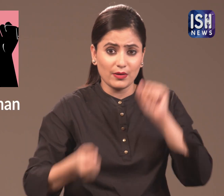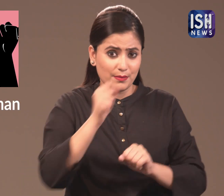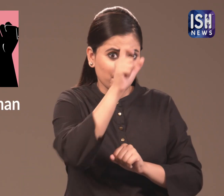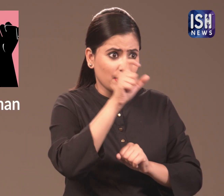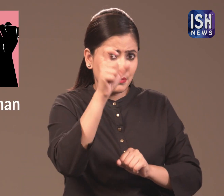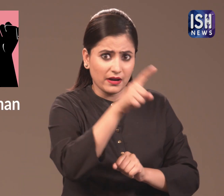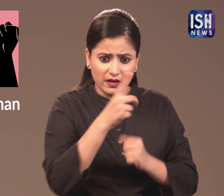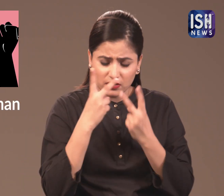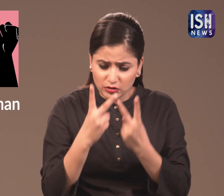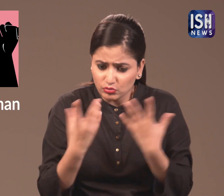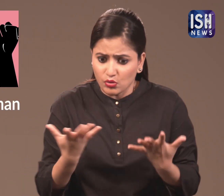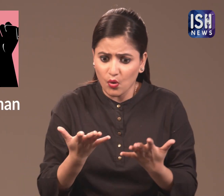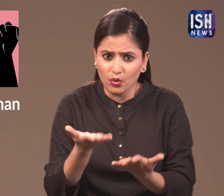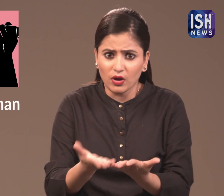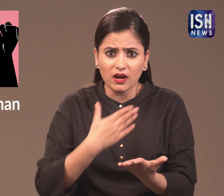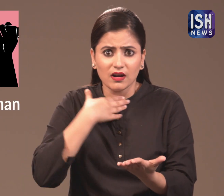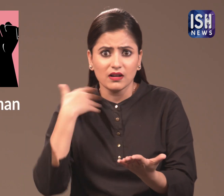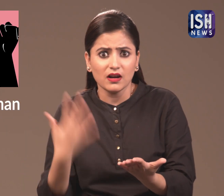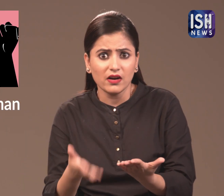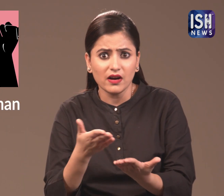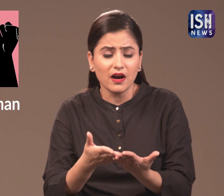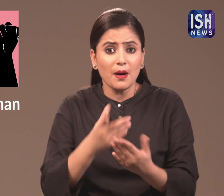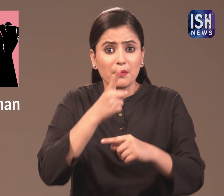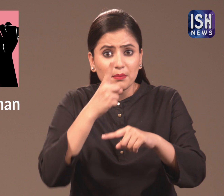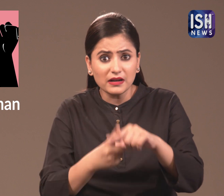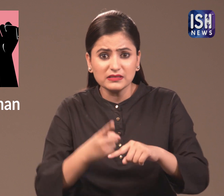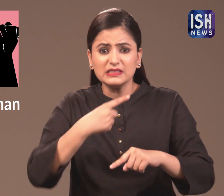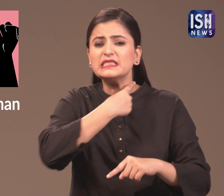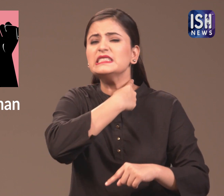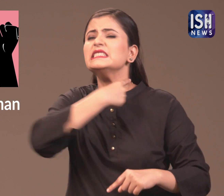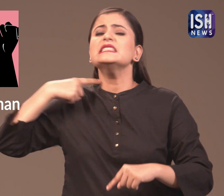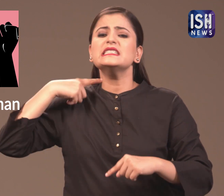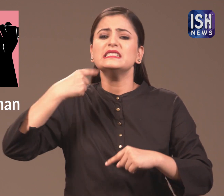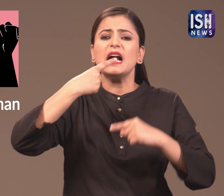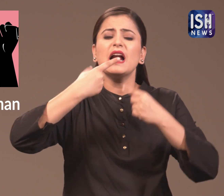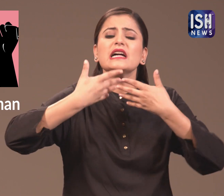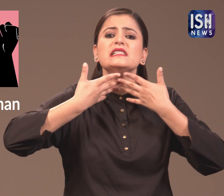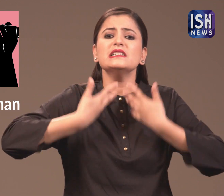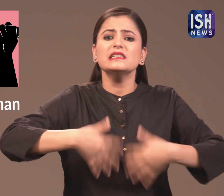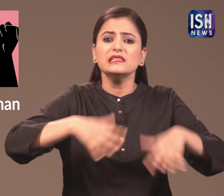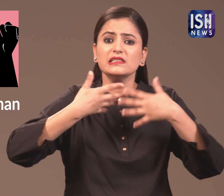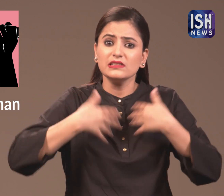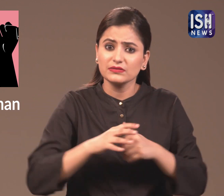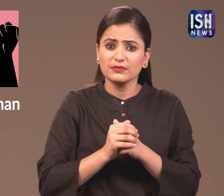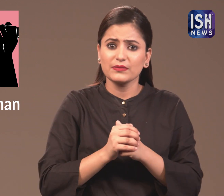The autorickshaw drivers were shocked to see a dead woman. Her throat had been slit as well.